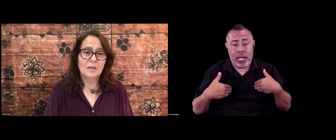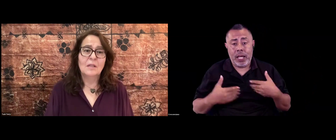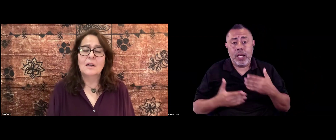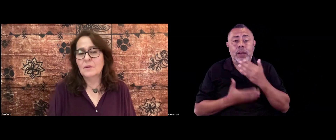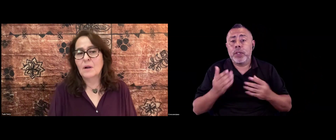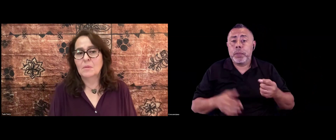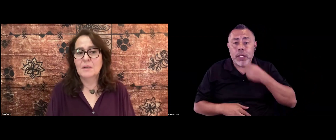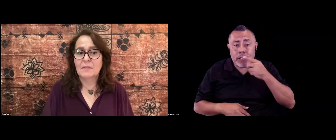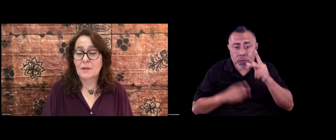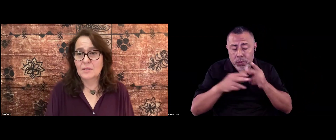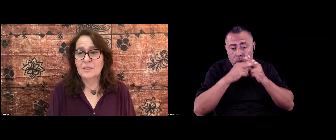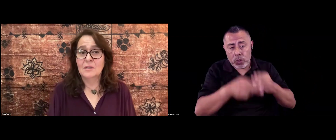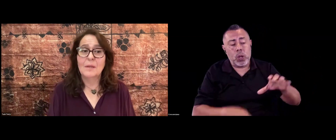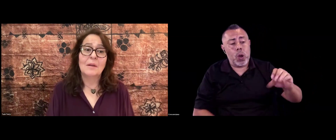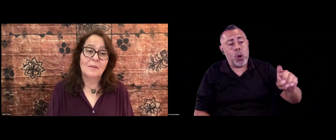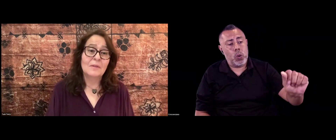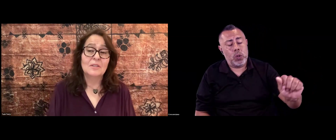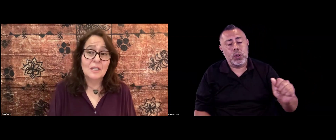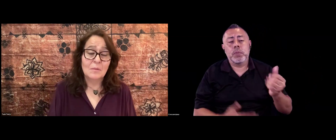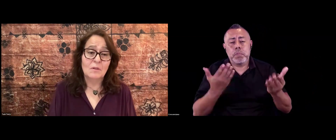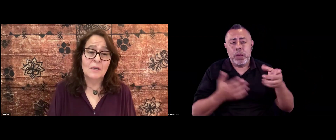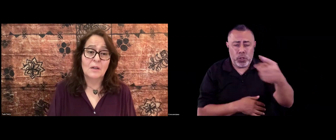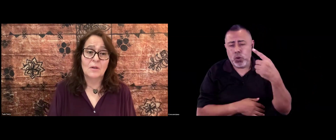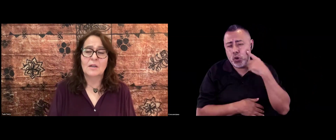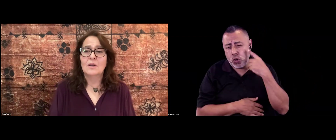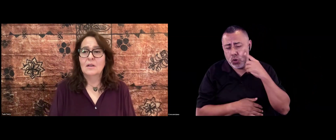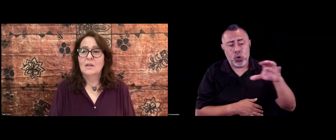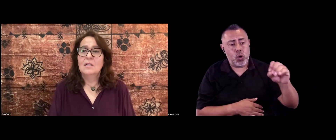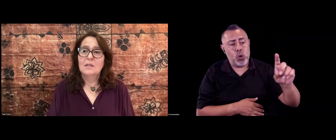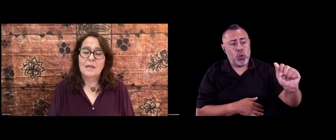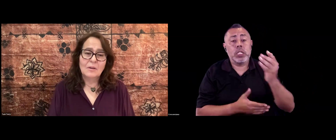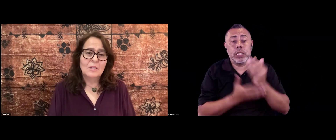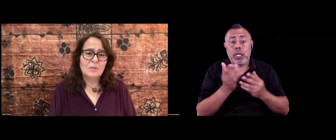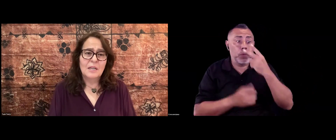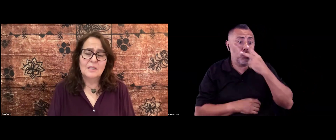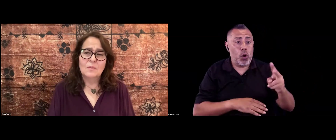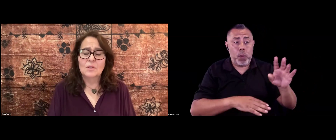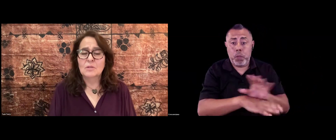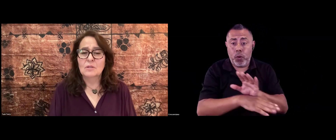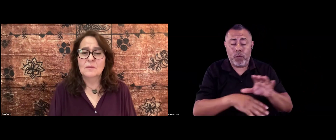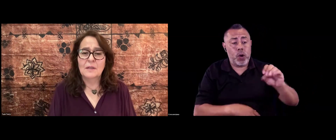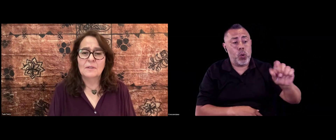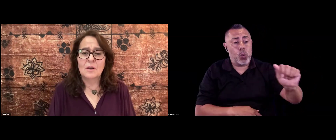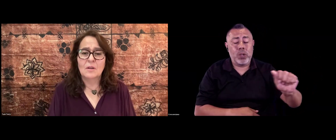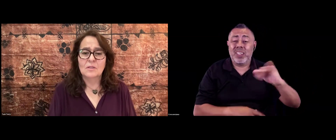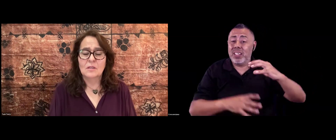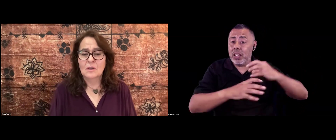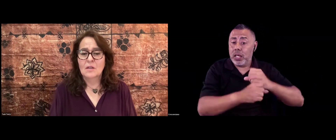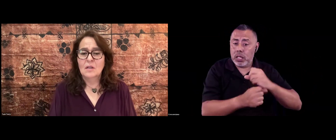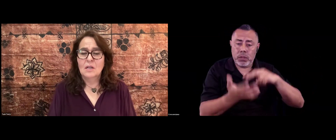A lot of you probably have heard this and they have even seen the movie Coda. The acronym stands for Children of Deaf Adults.